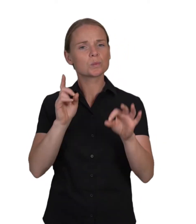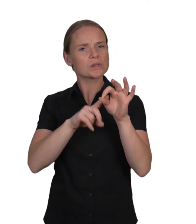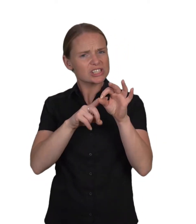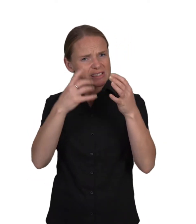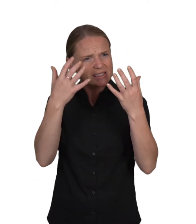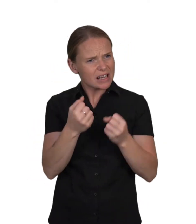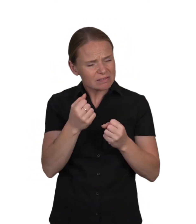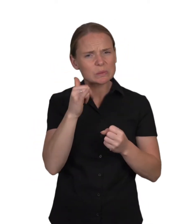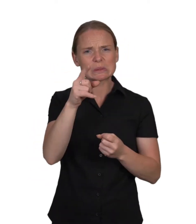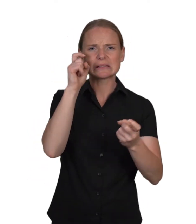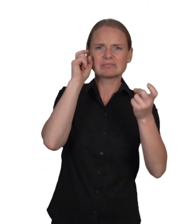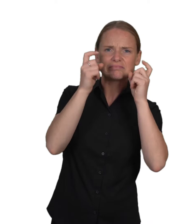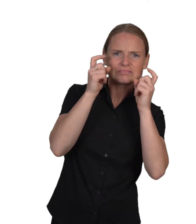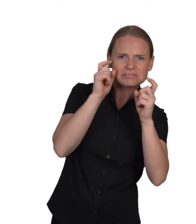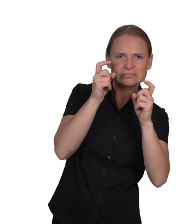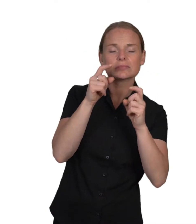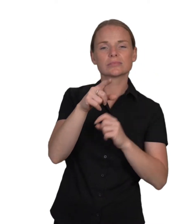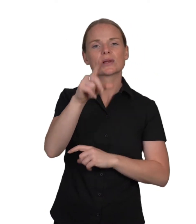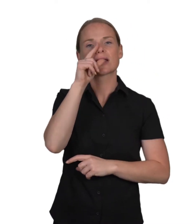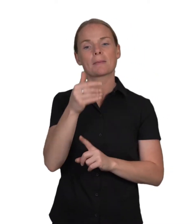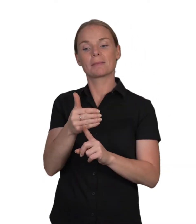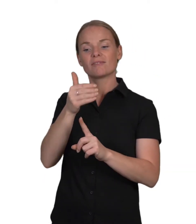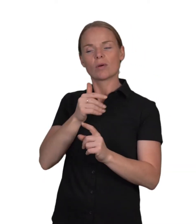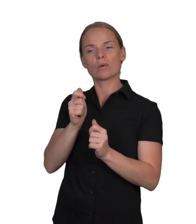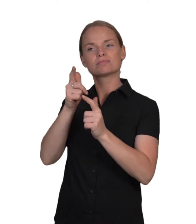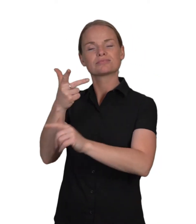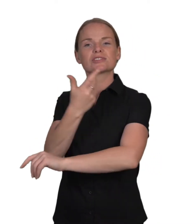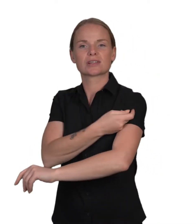You can discuss any concerns or questions you have about COVID-19 vaccination